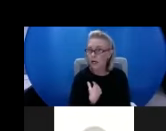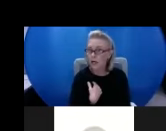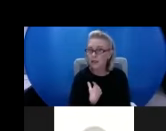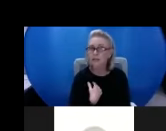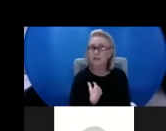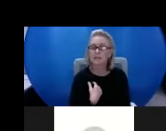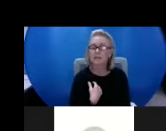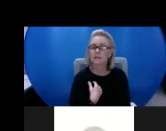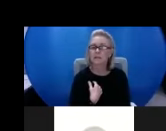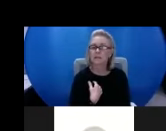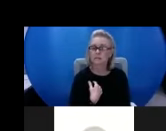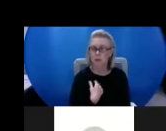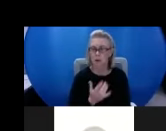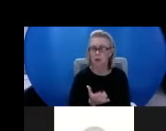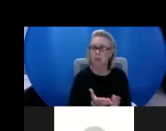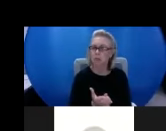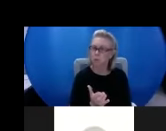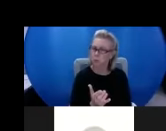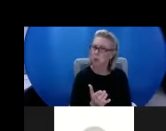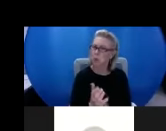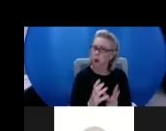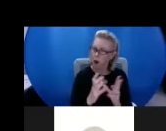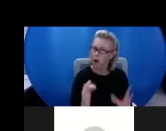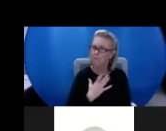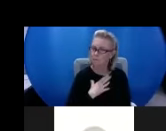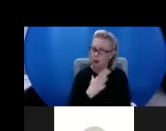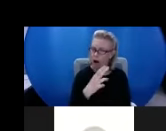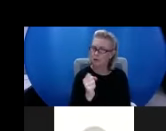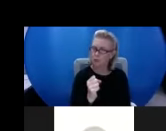a good portion of my high school experience and now that I've entered college